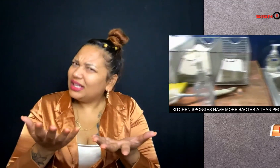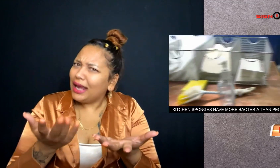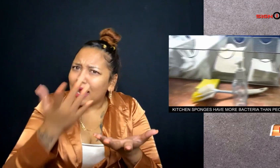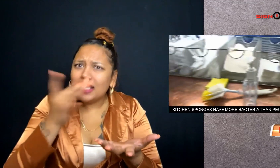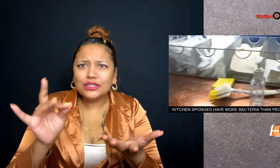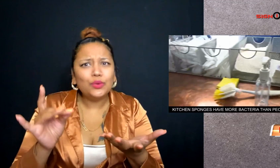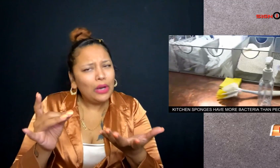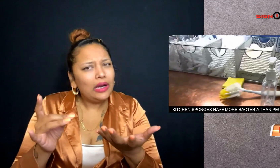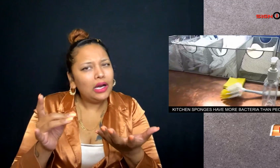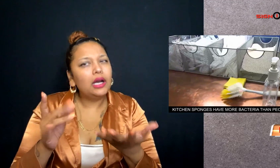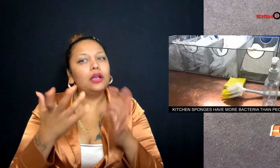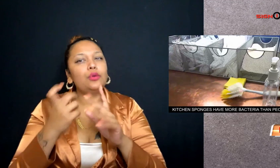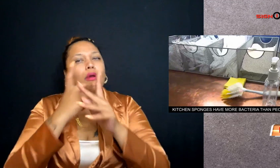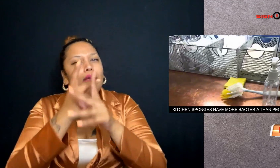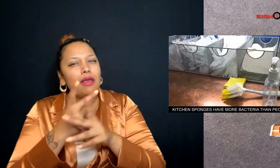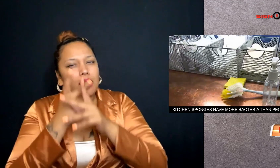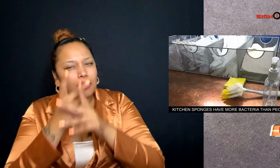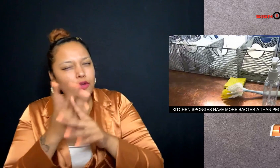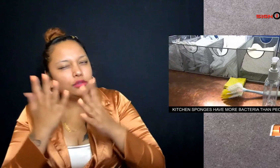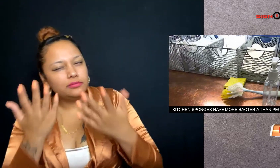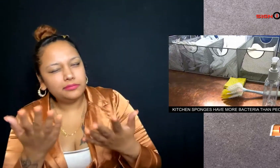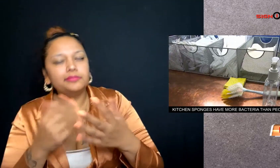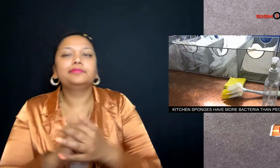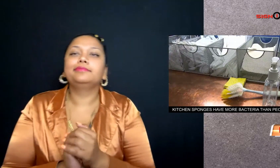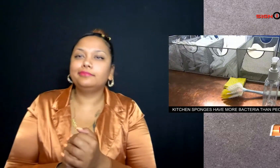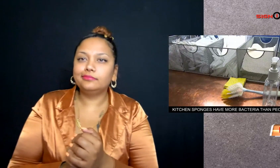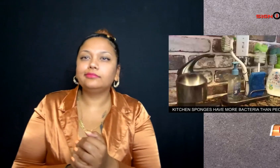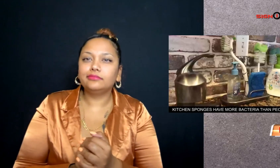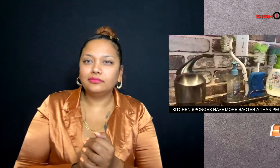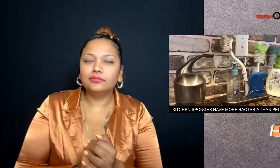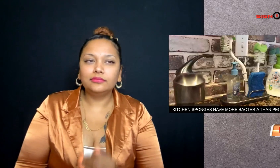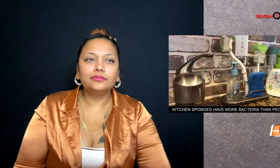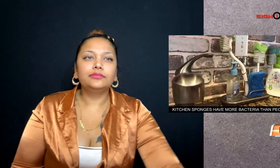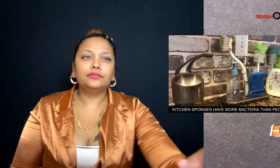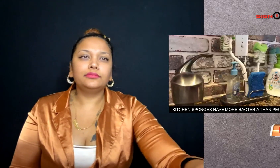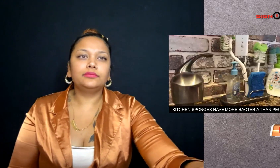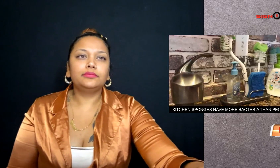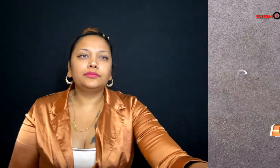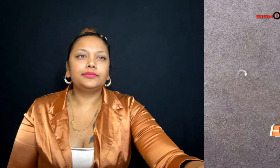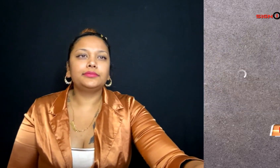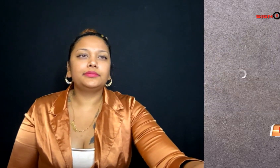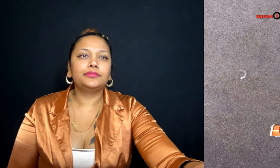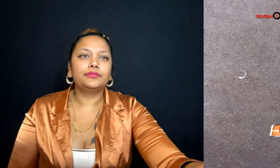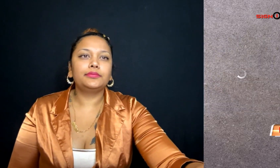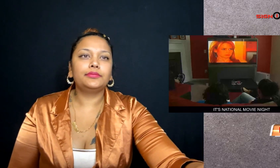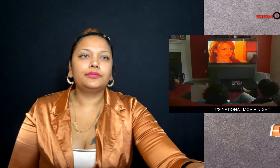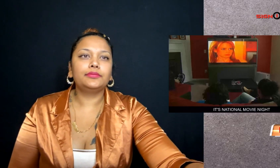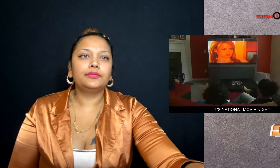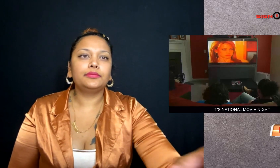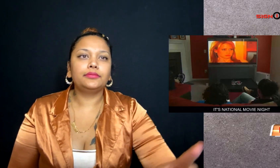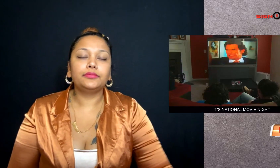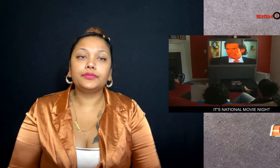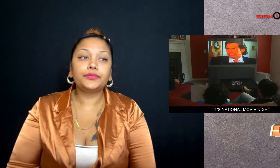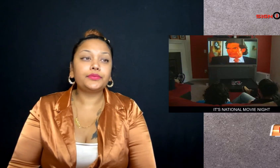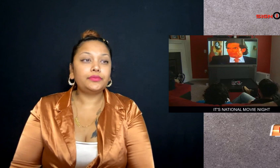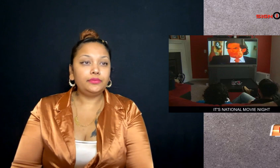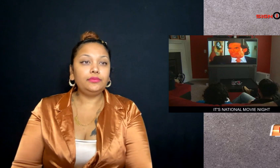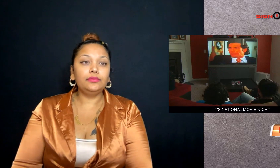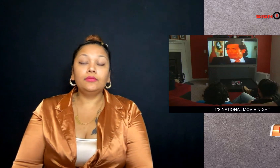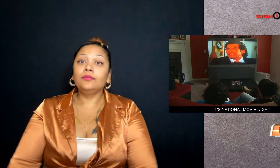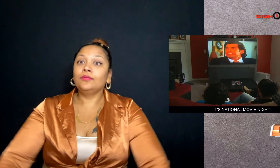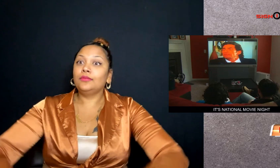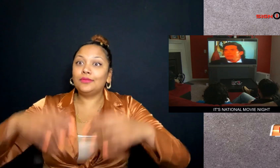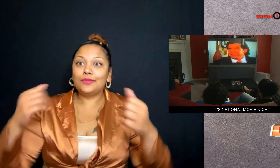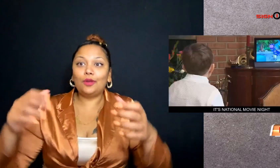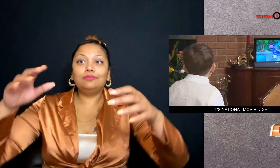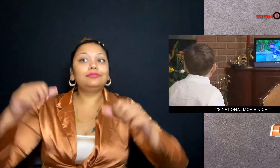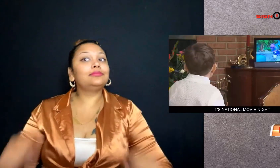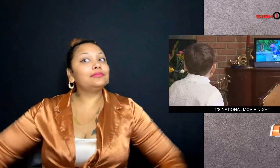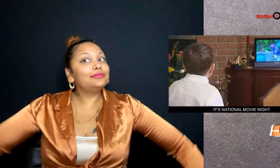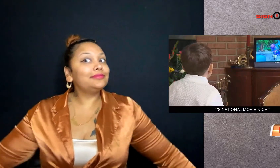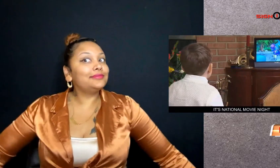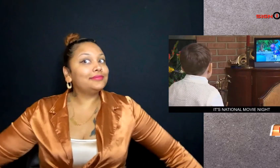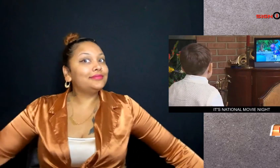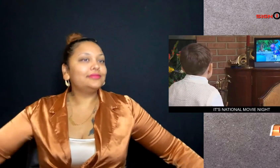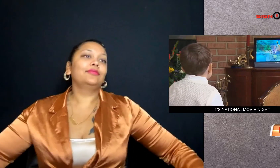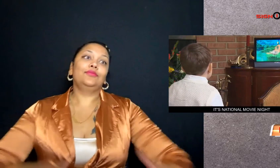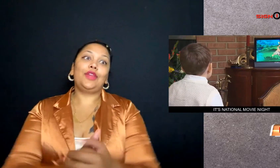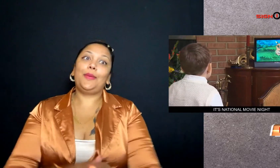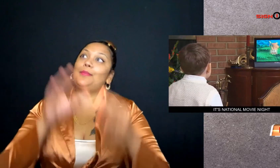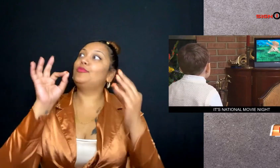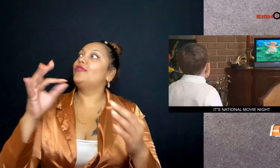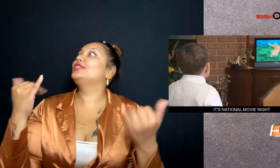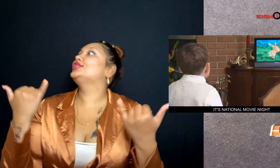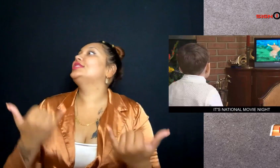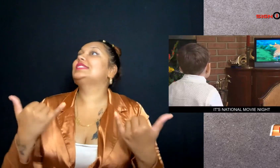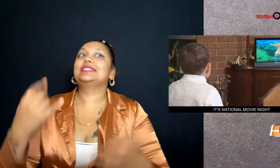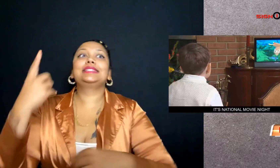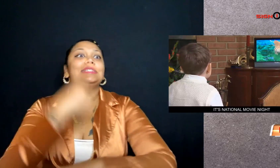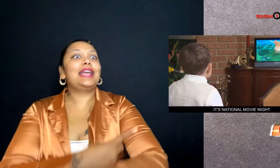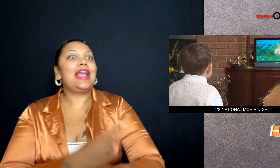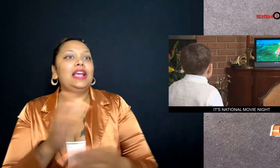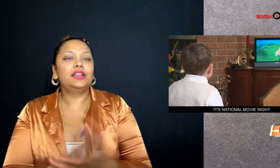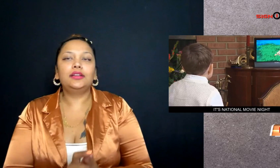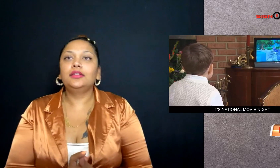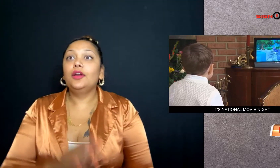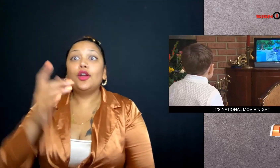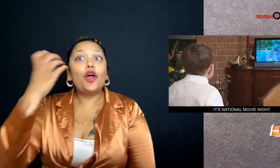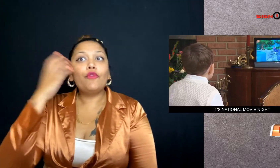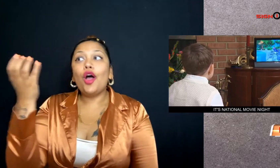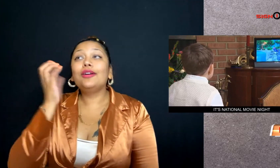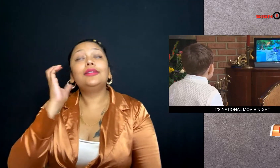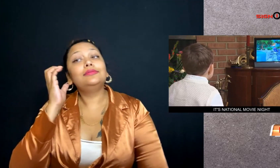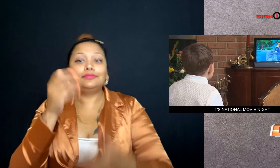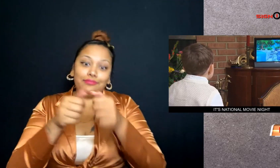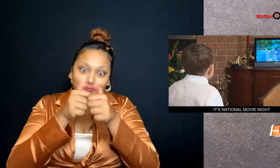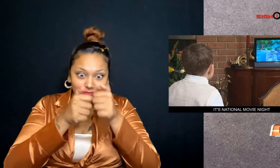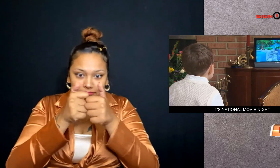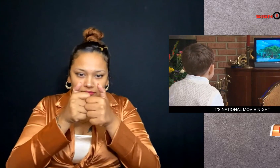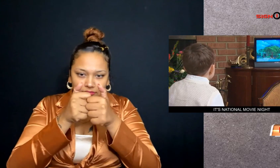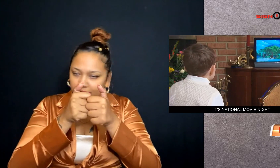are people in the world that's pretty interesting so be careful